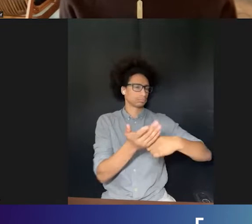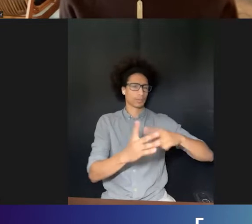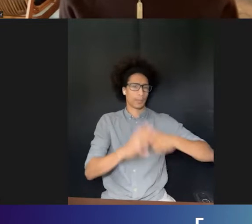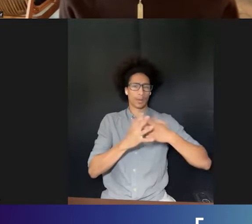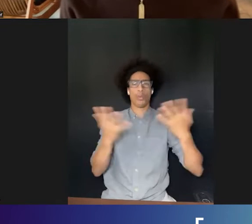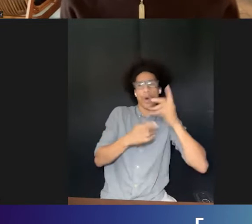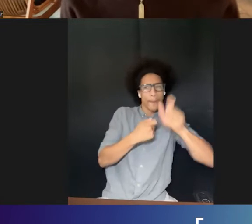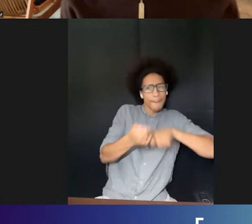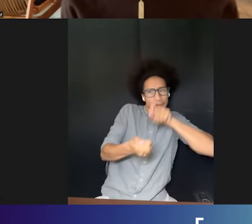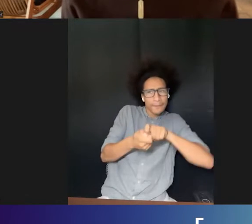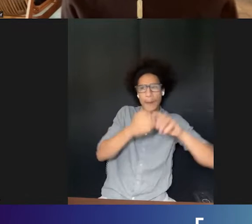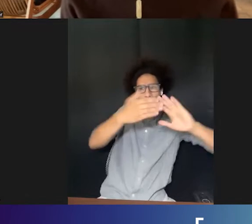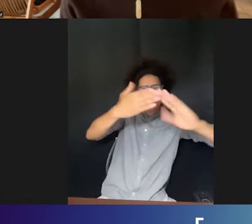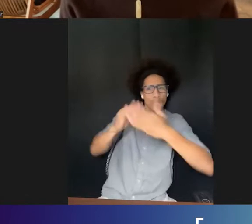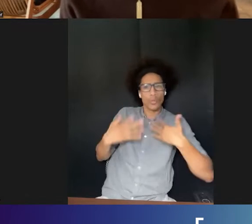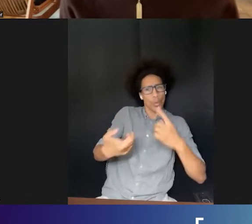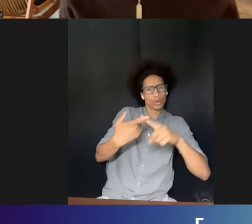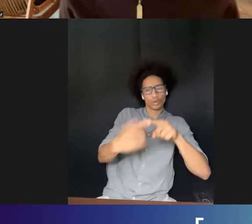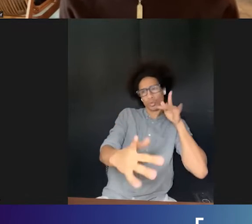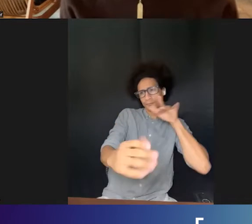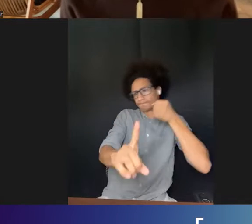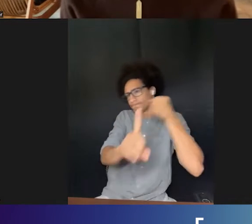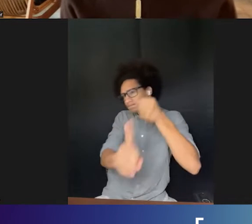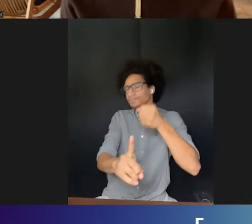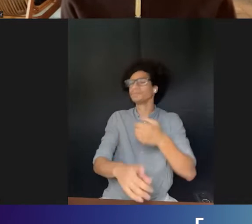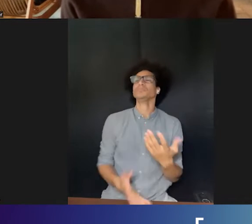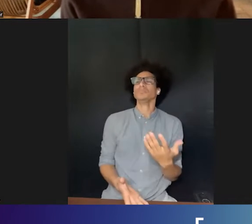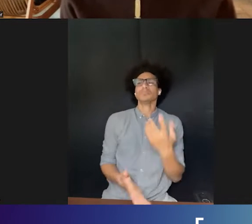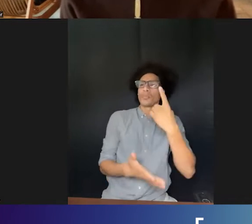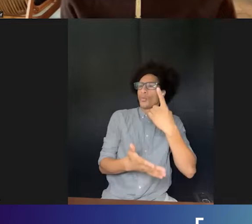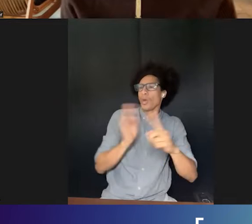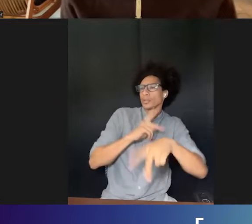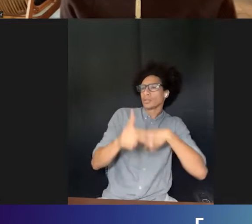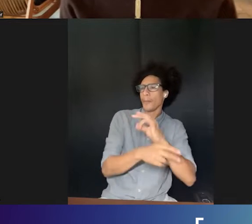What are the calls to action that are part of this? How are we building out those partners from the very beginning? And I think